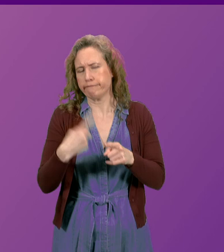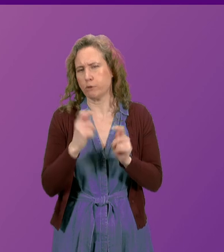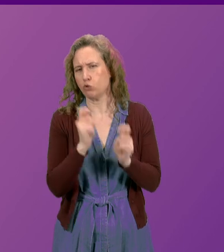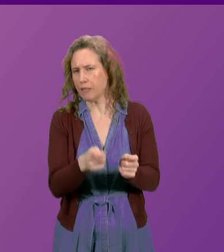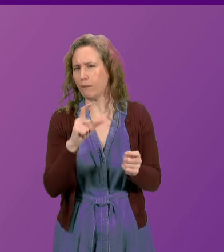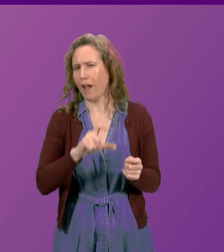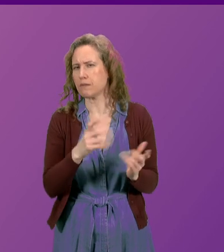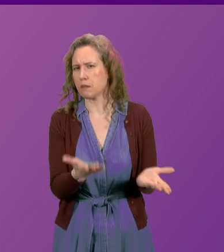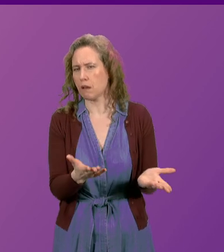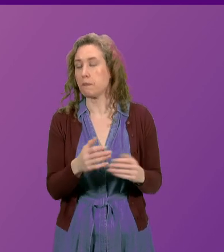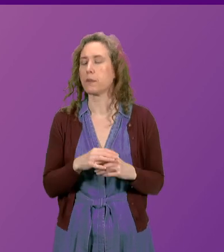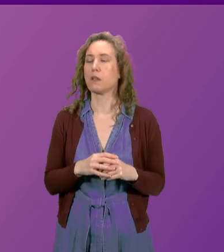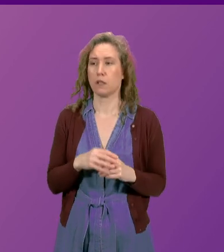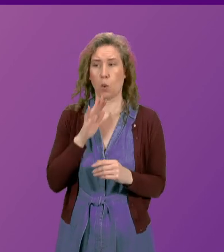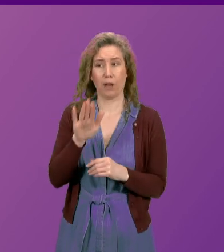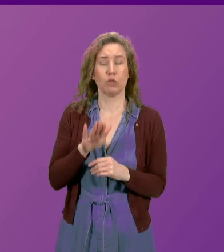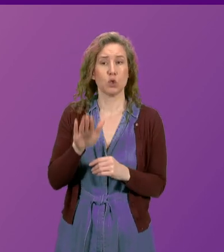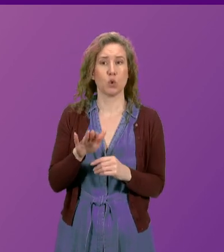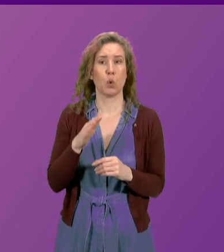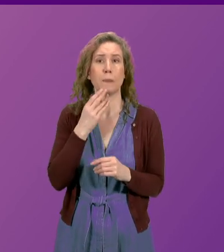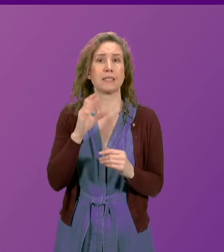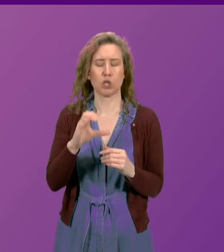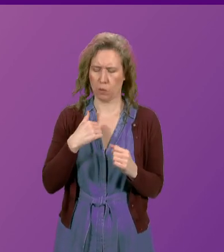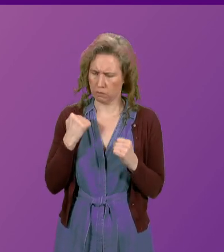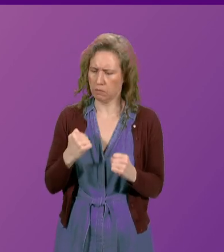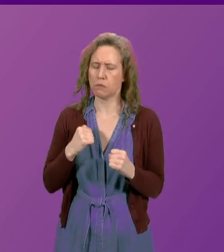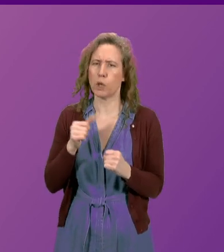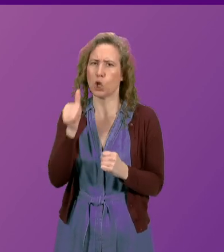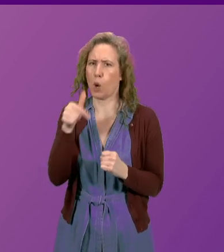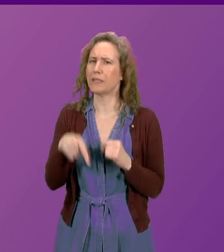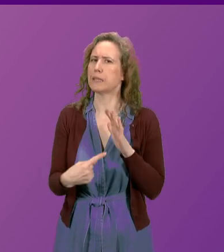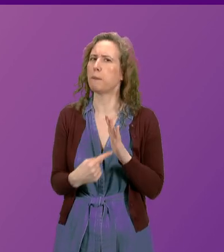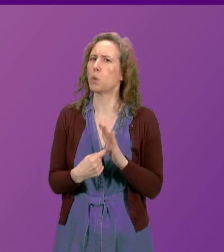I assure Mr Choudhury of the importance that the Government attaches to this important area